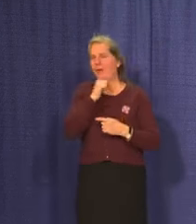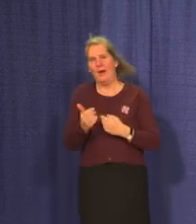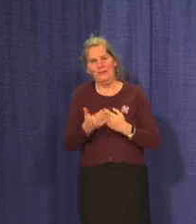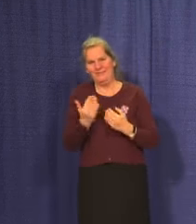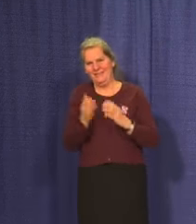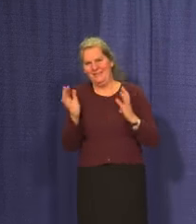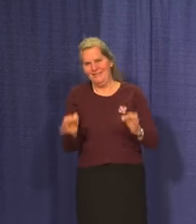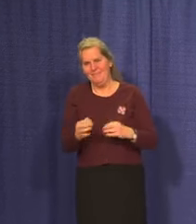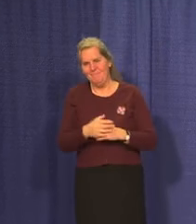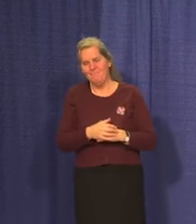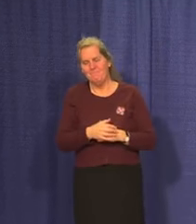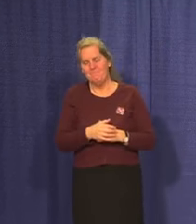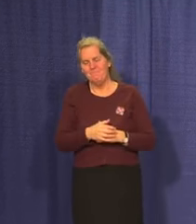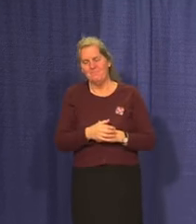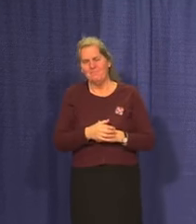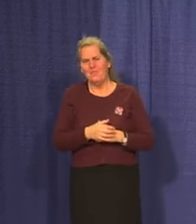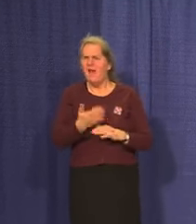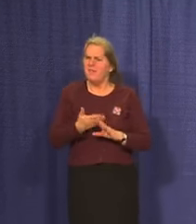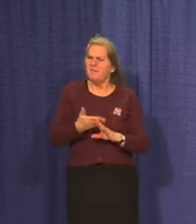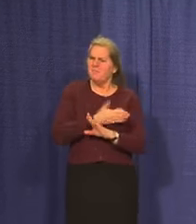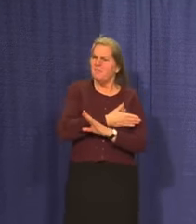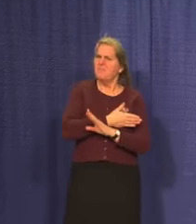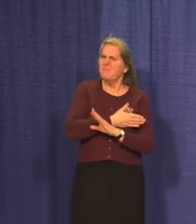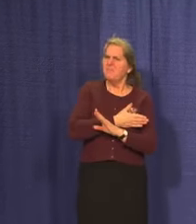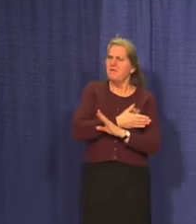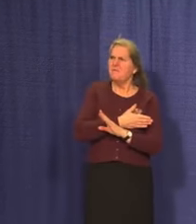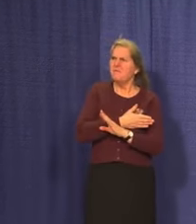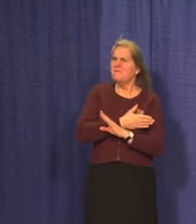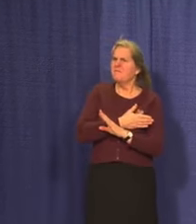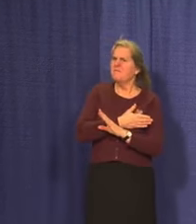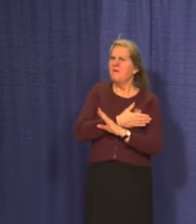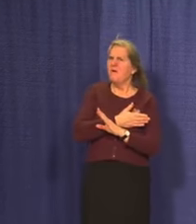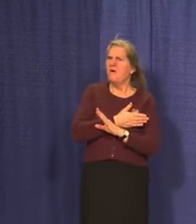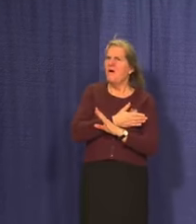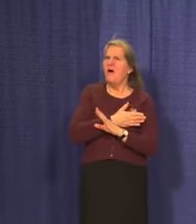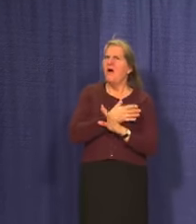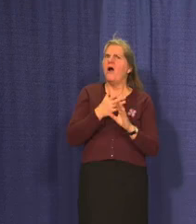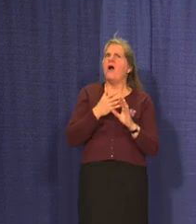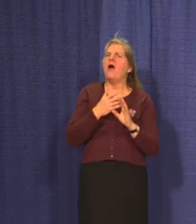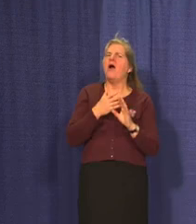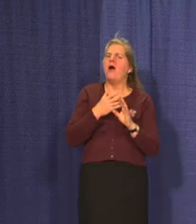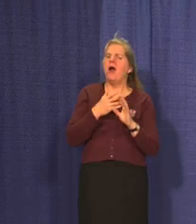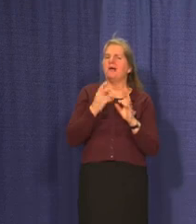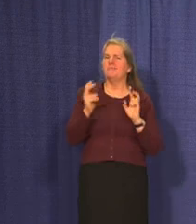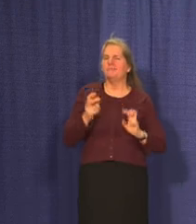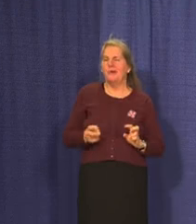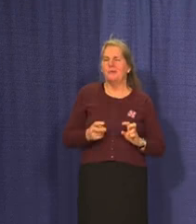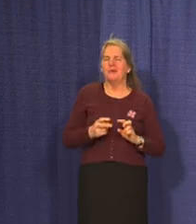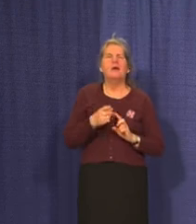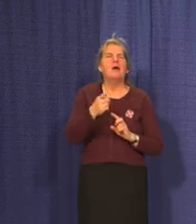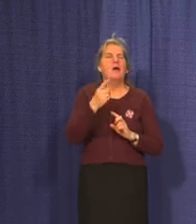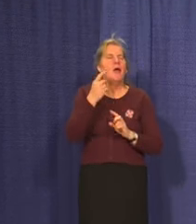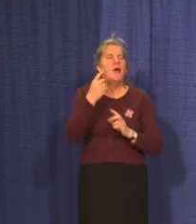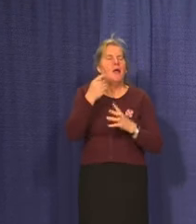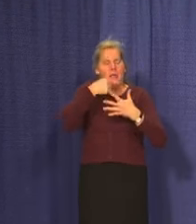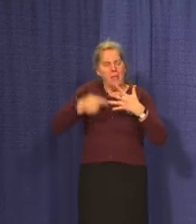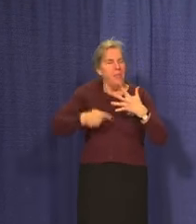I THINK I MENTIONED A NUMBER OF THEM LAST TIME, AND I WILL SEE IF I REMEMBER THEM, BUT THERE ARE THINGS LIKE, OKAY, WHAT